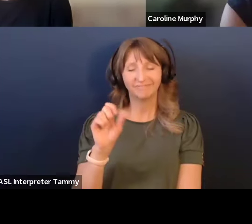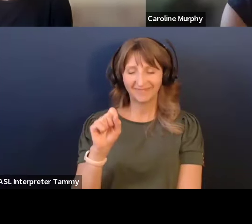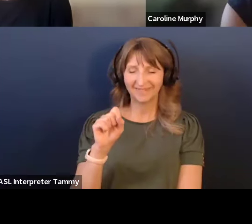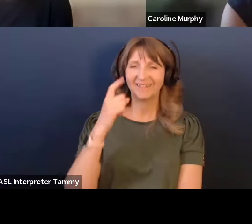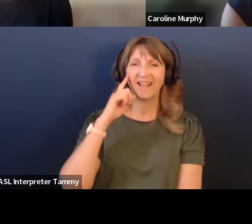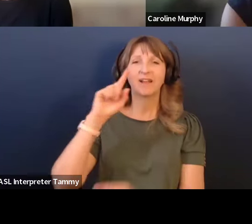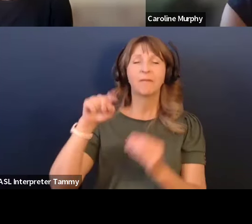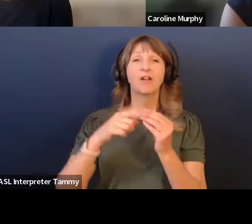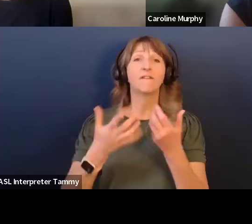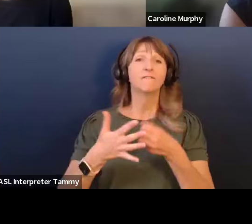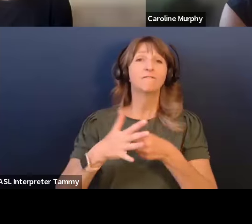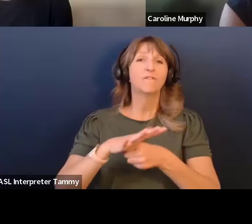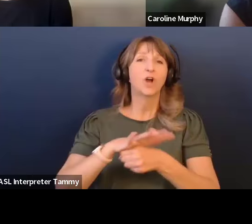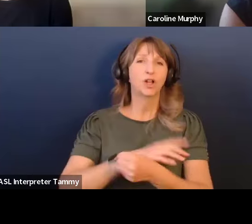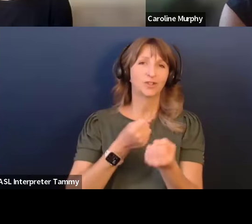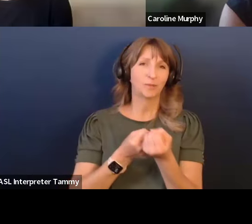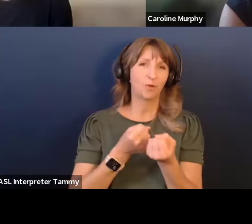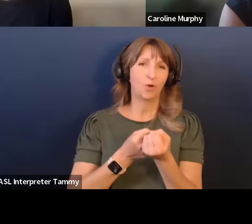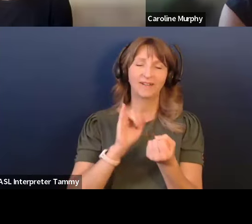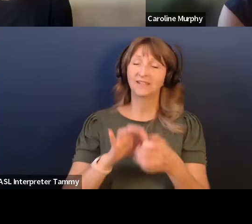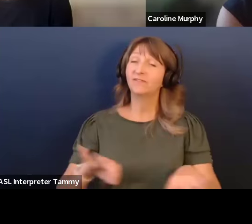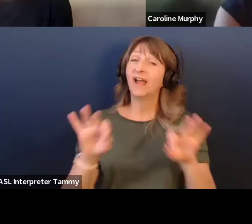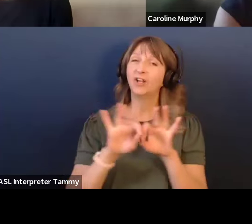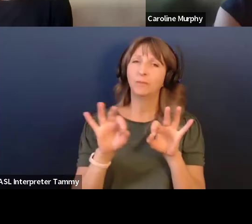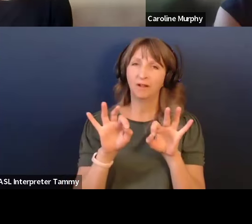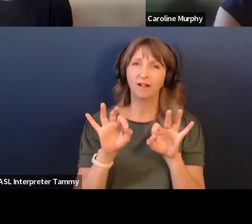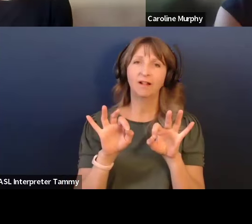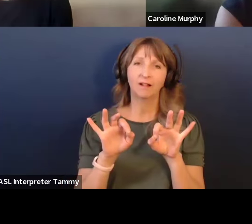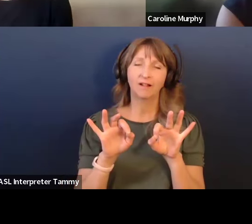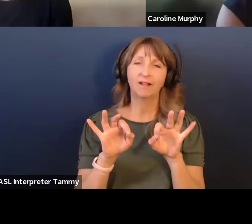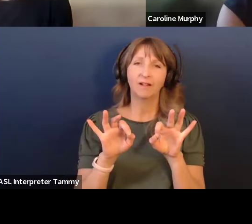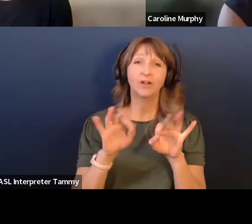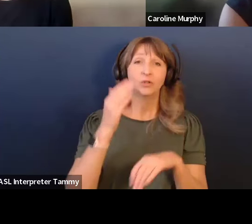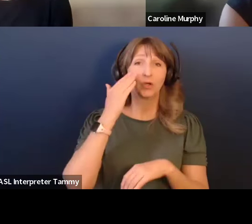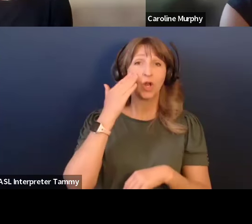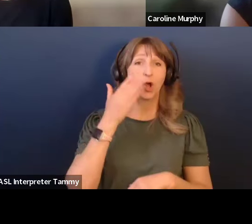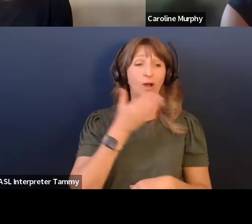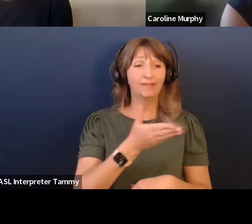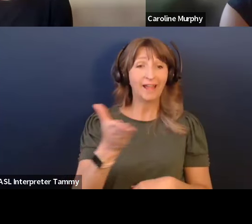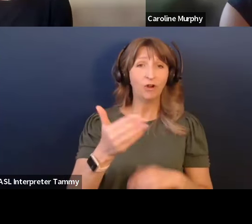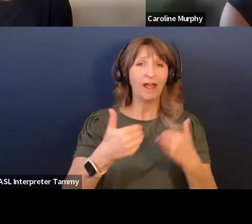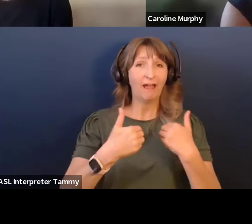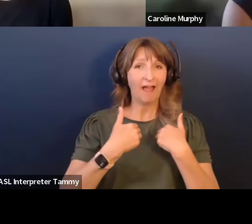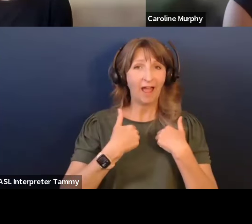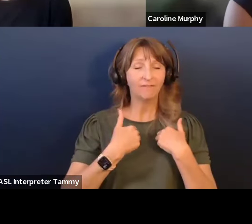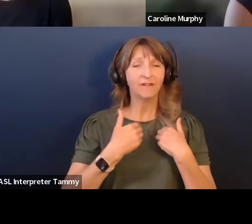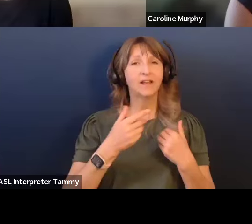mechanisms are so valuable to know they exist and have people to serve as the connecters to